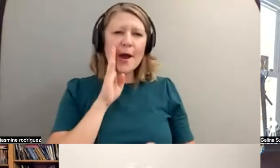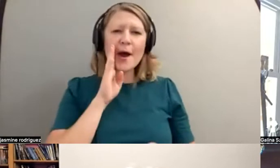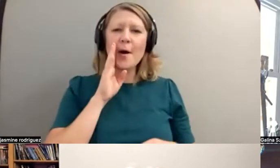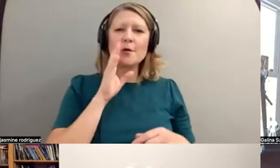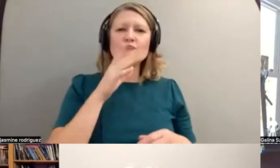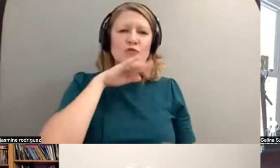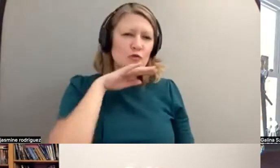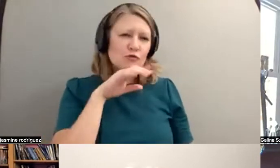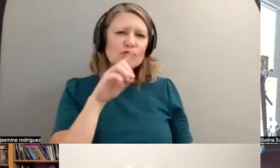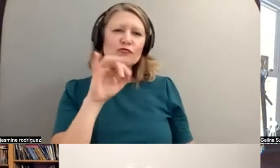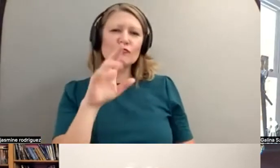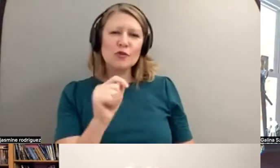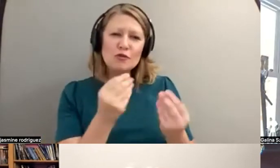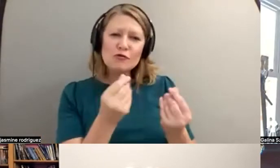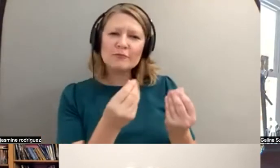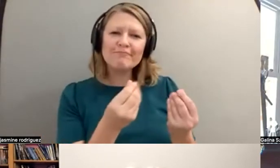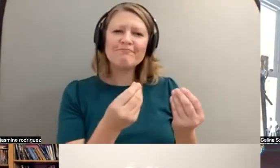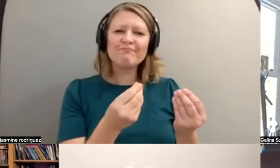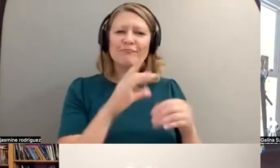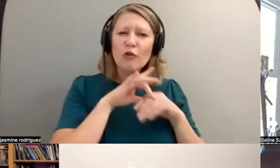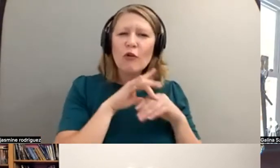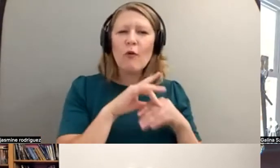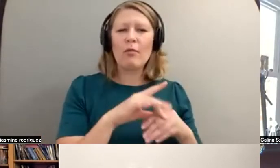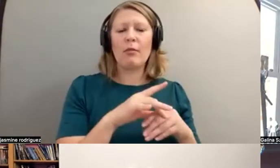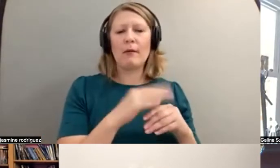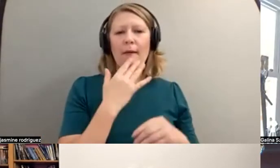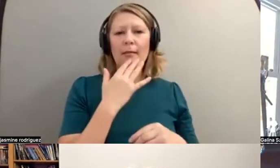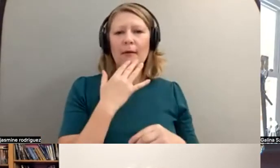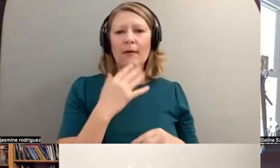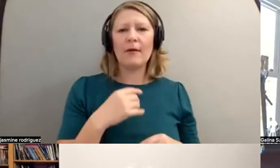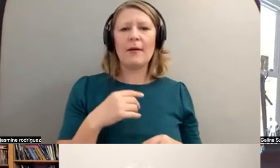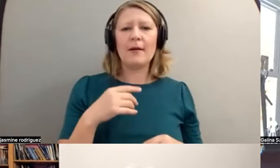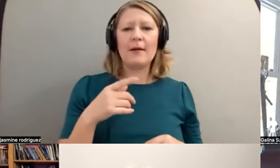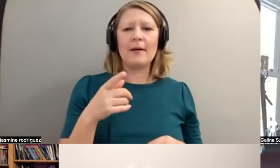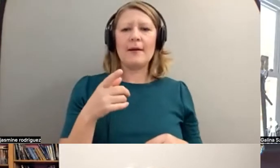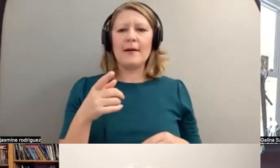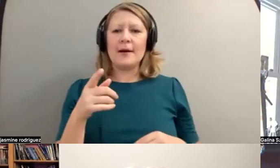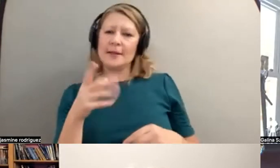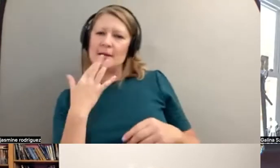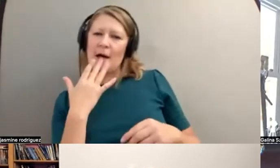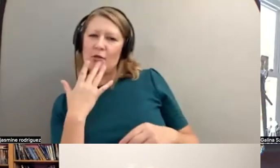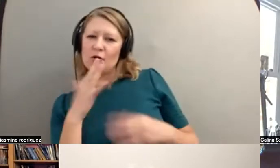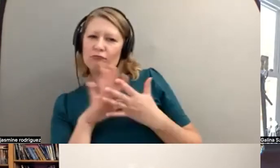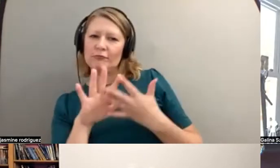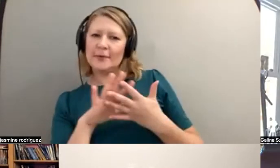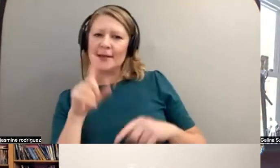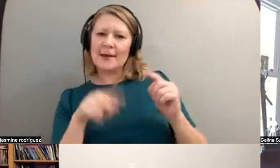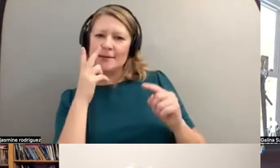we can't see them as well, because there's a shadow on them-- but I can see from your your pictures of them that they're multi-colors.